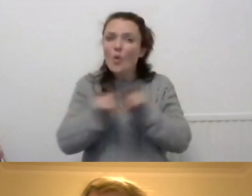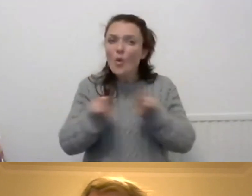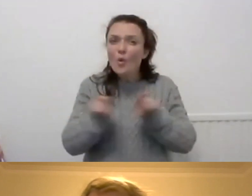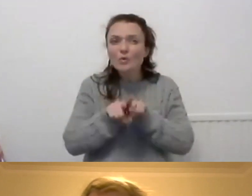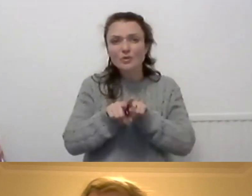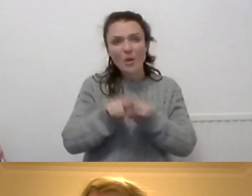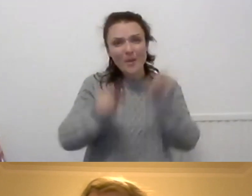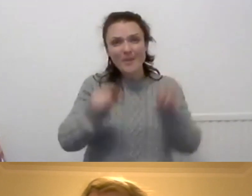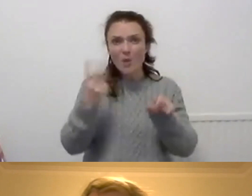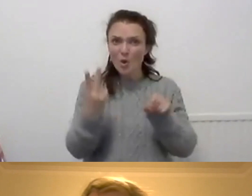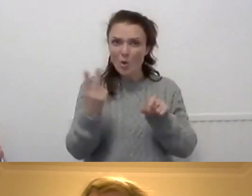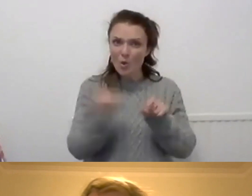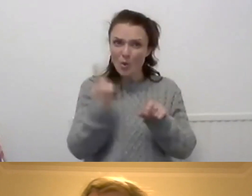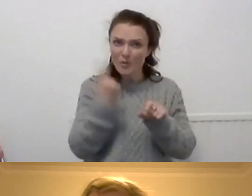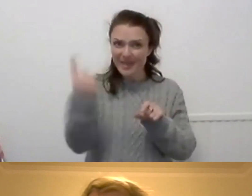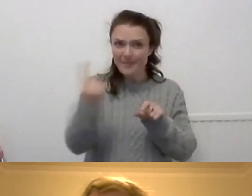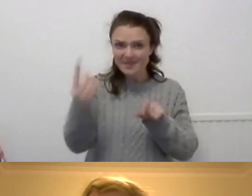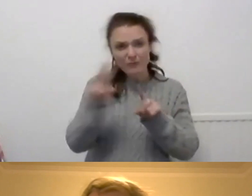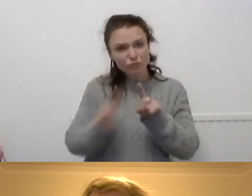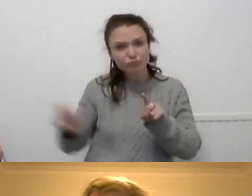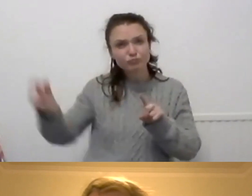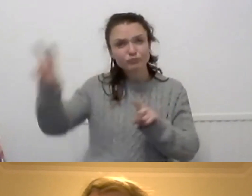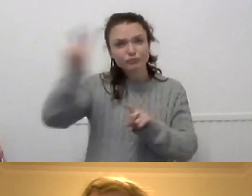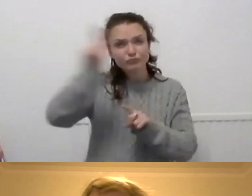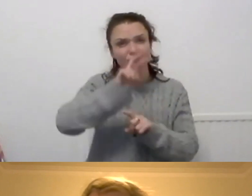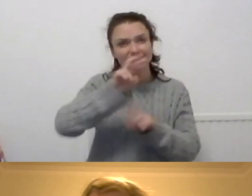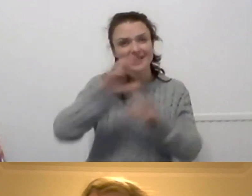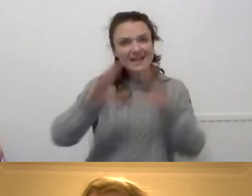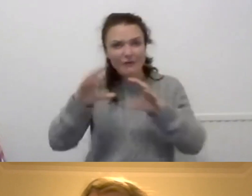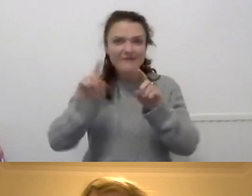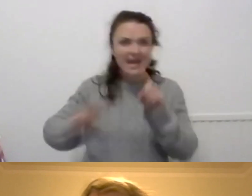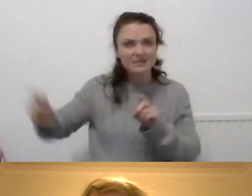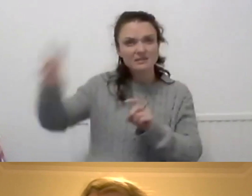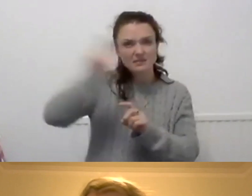to make certain that quite a lot of these people are are more vulnerable citizens, and therefore,